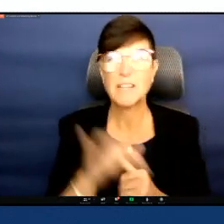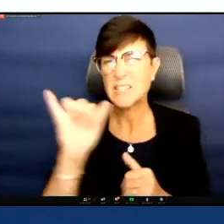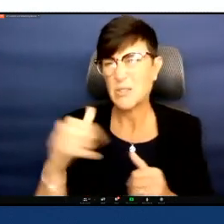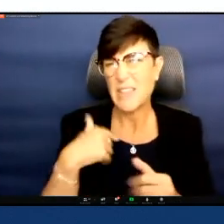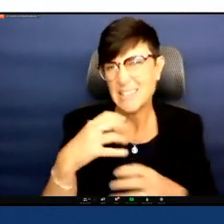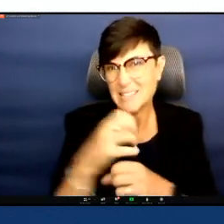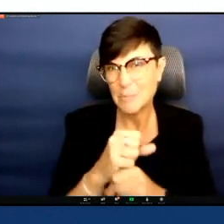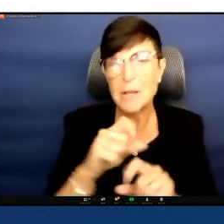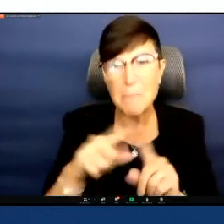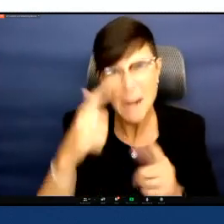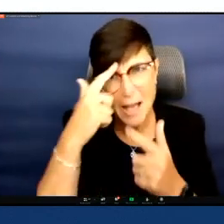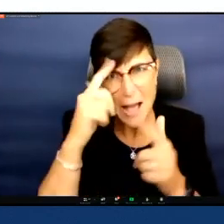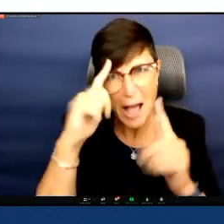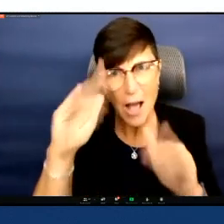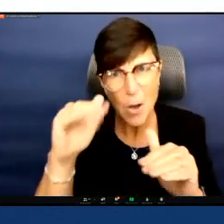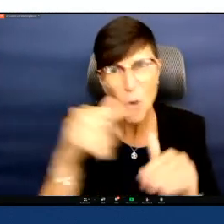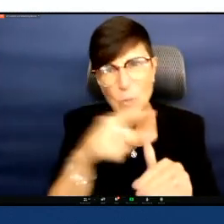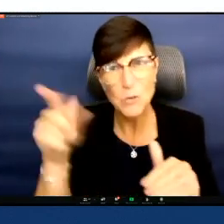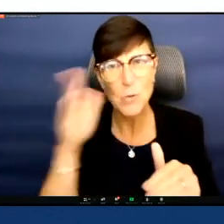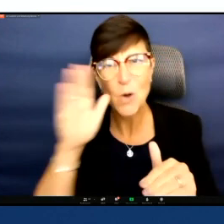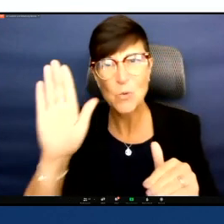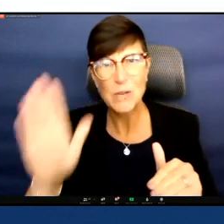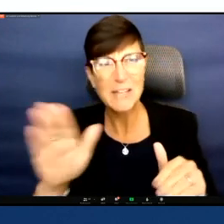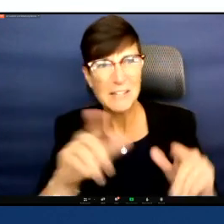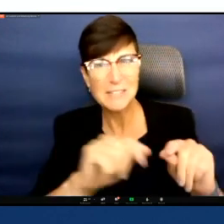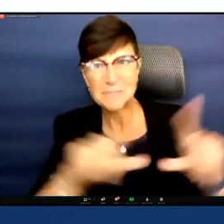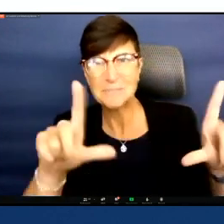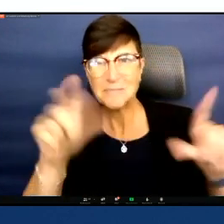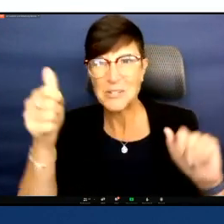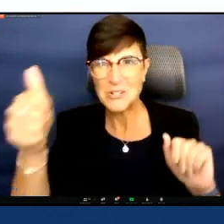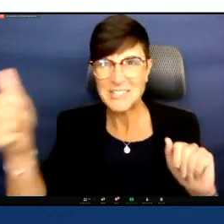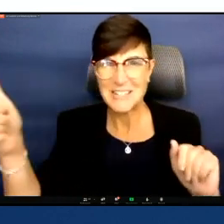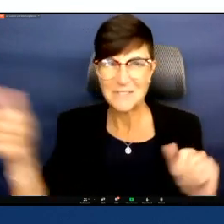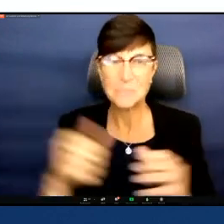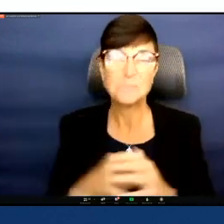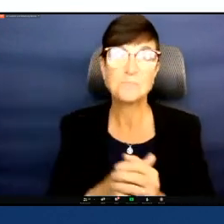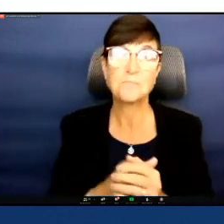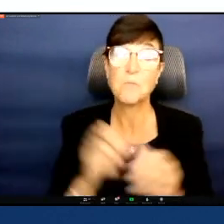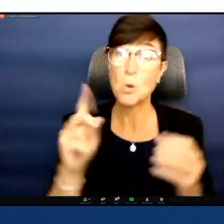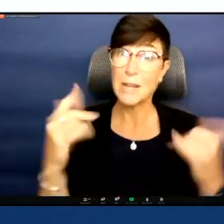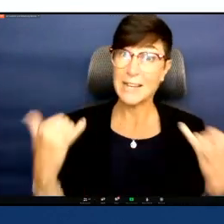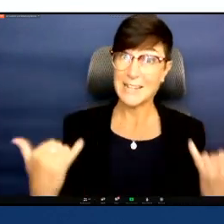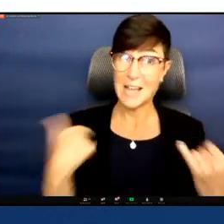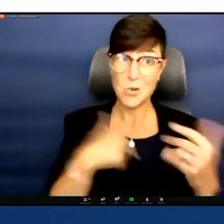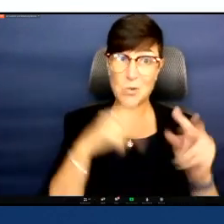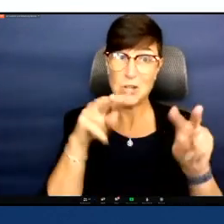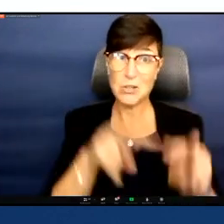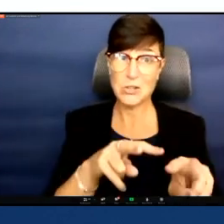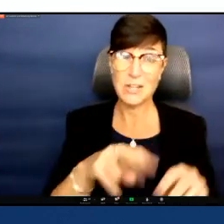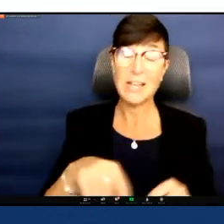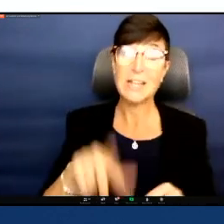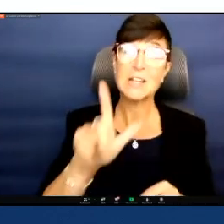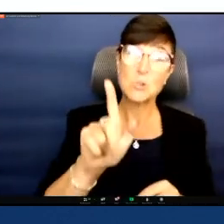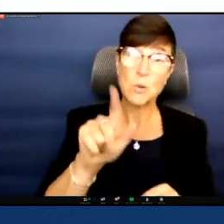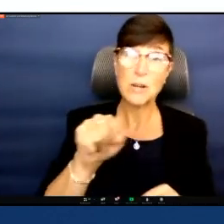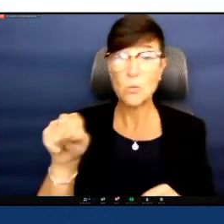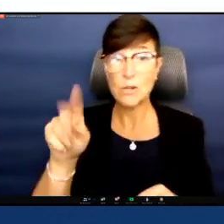So in this next section, I'm going to go over the curren fiscal year, 2020 1:22 adopted budget in a little more detail.